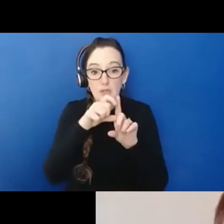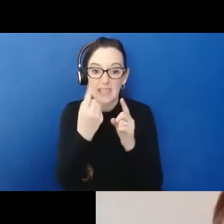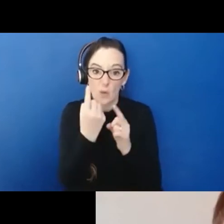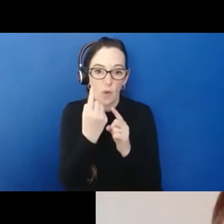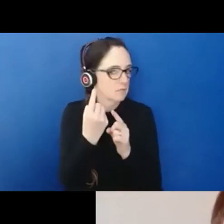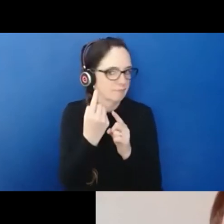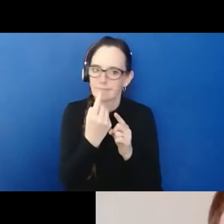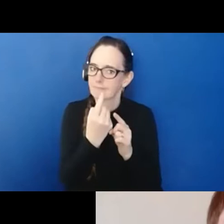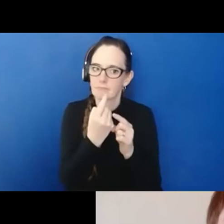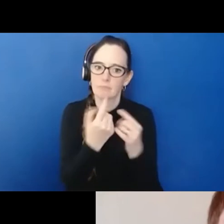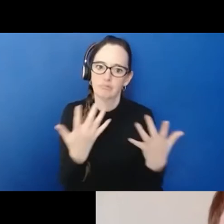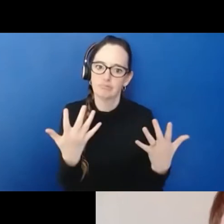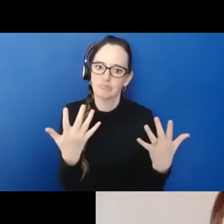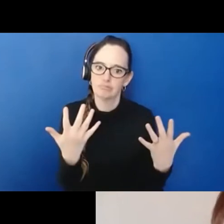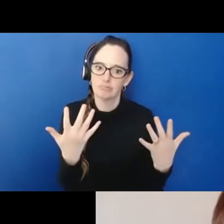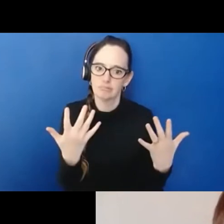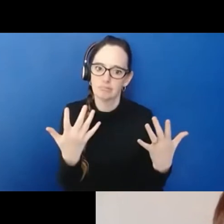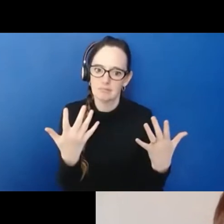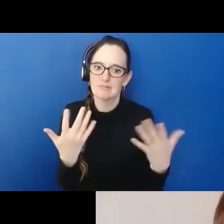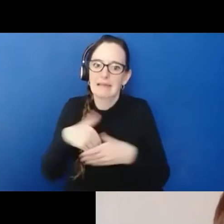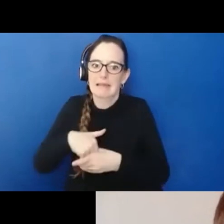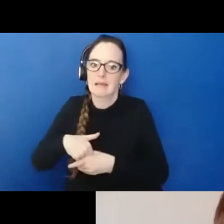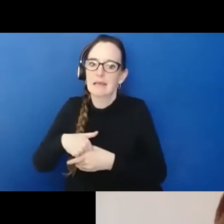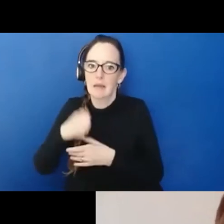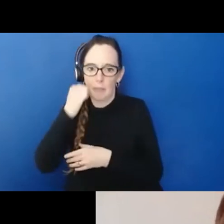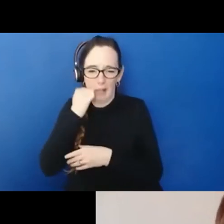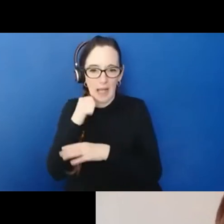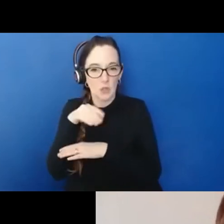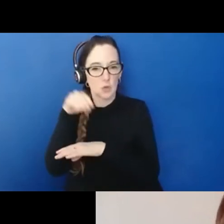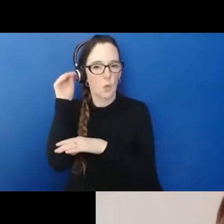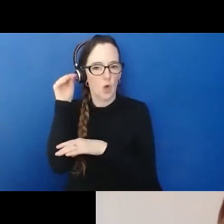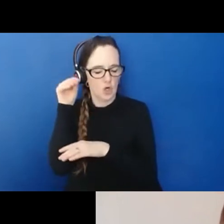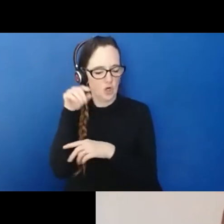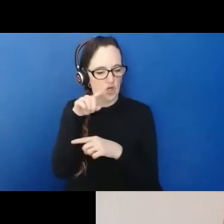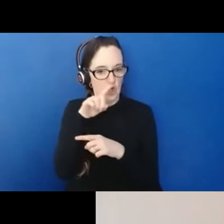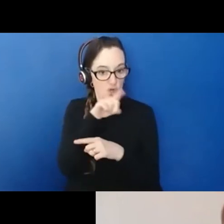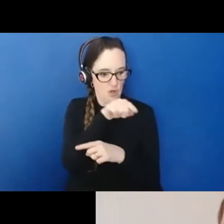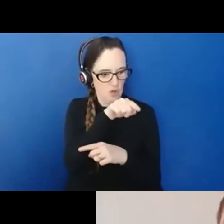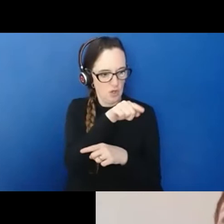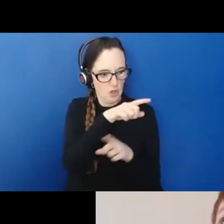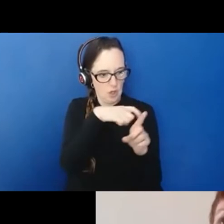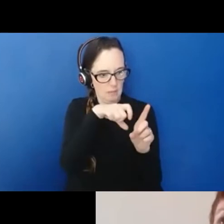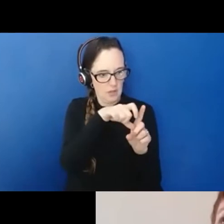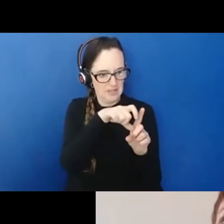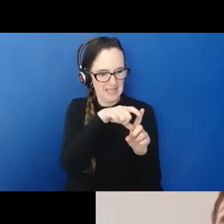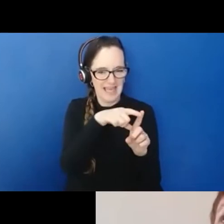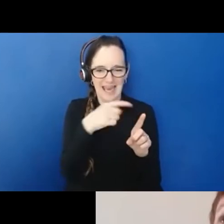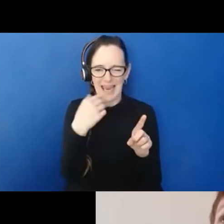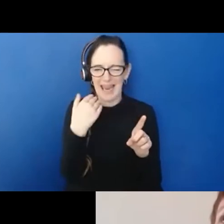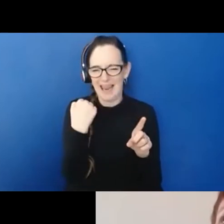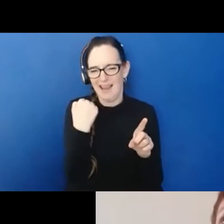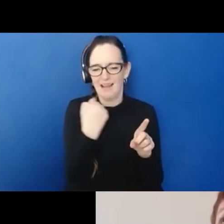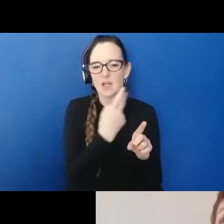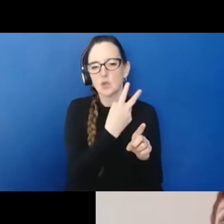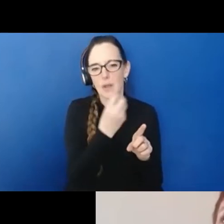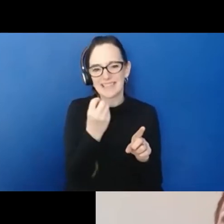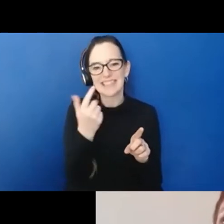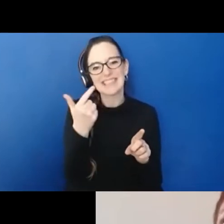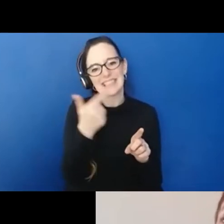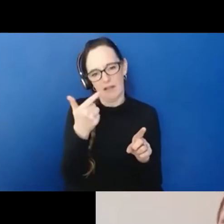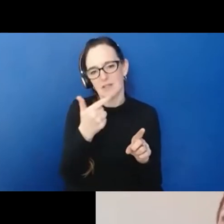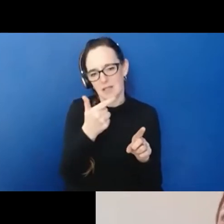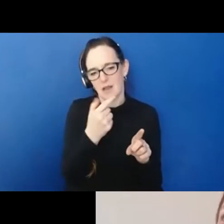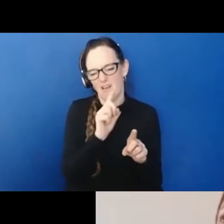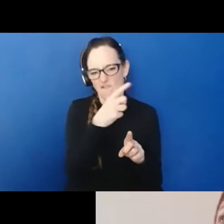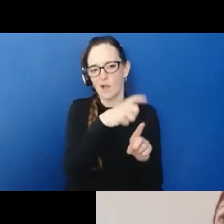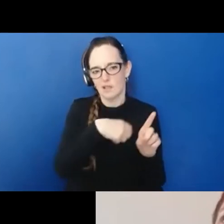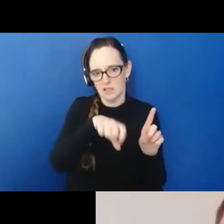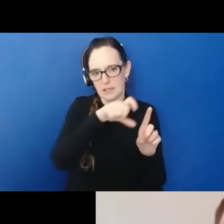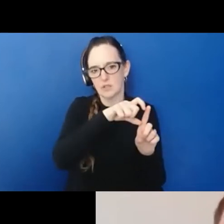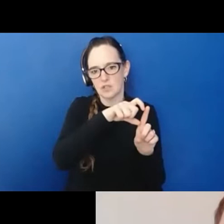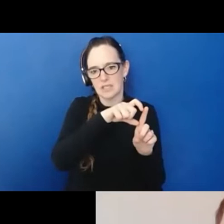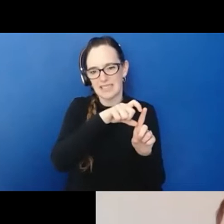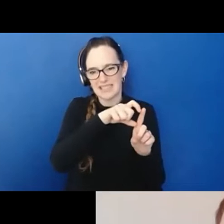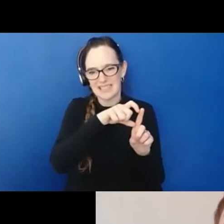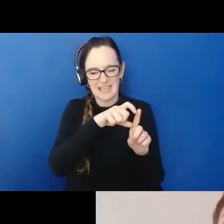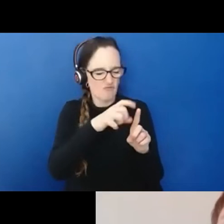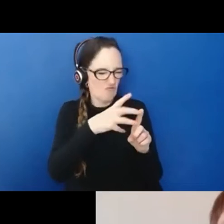The first one being in 2017. Like there's actually a quite fragmented community